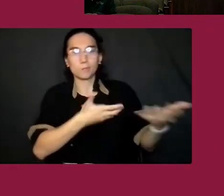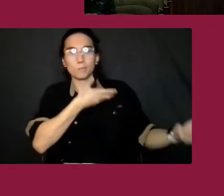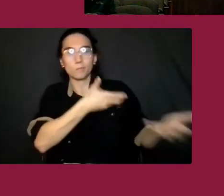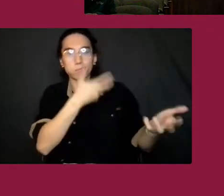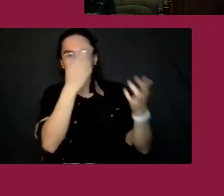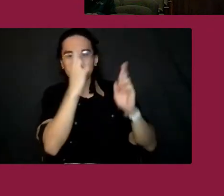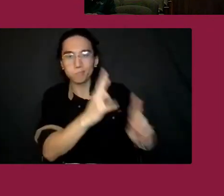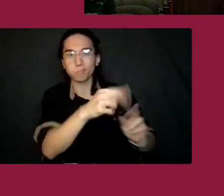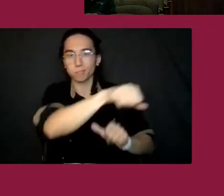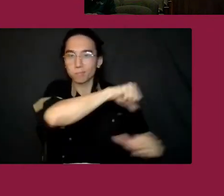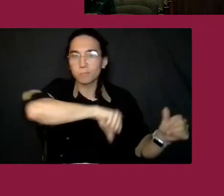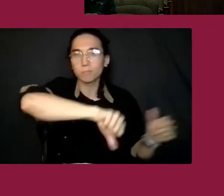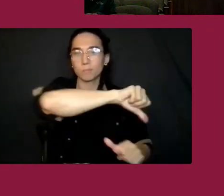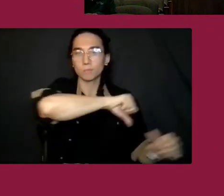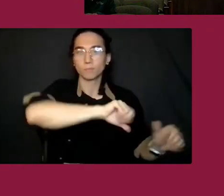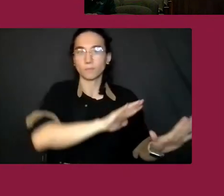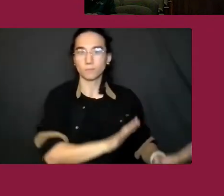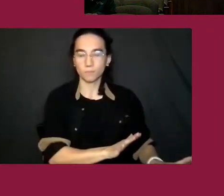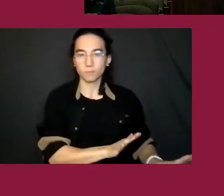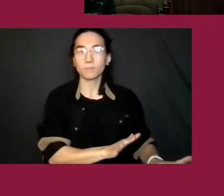point of extending a greeting and a handshake.